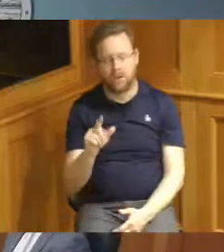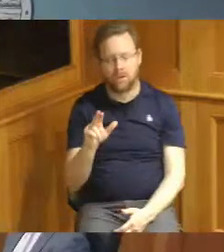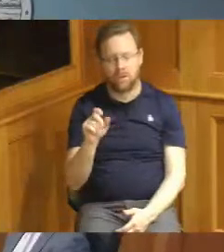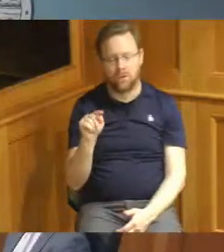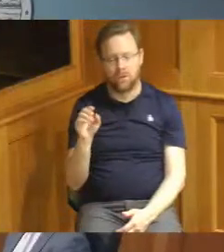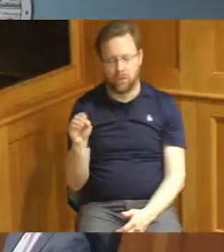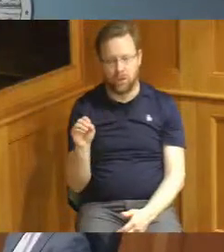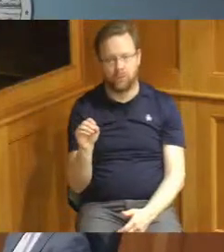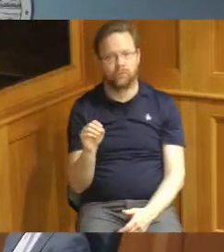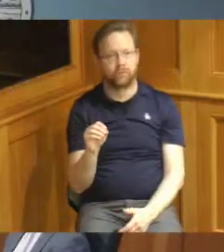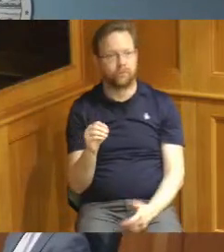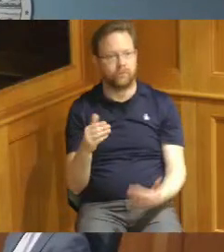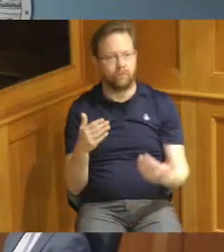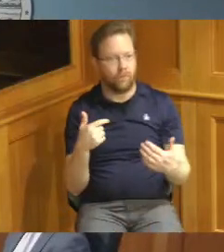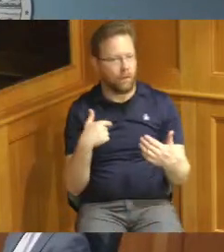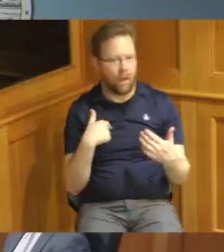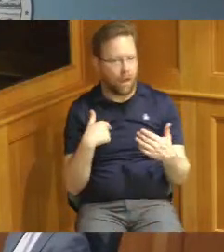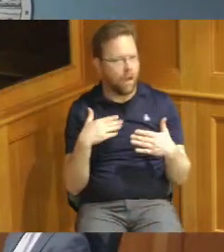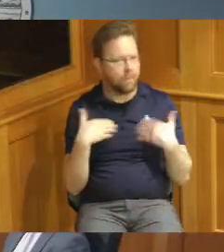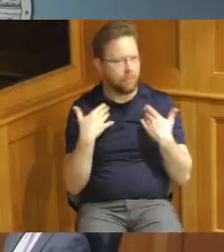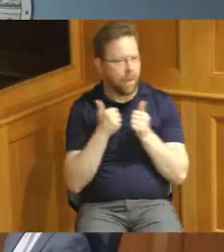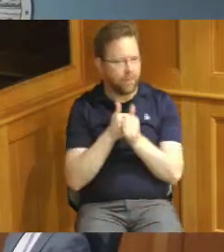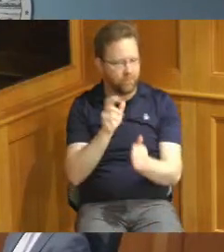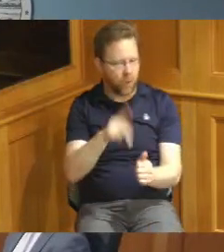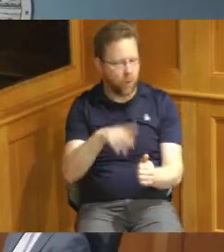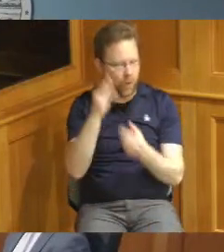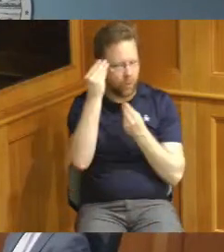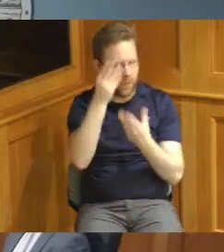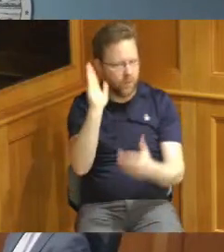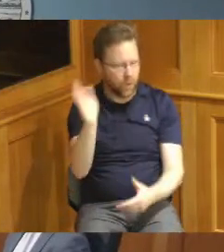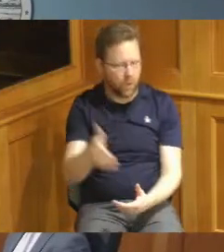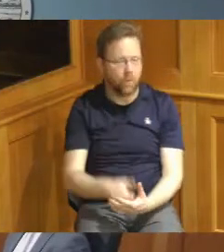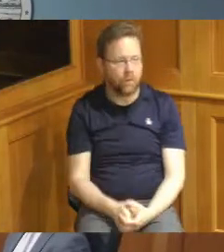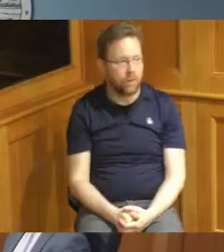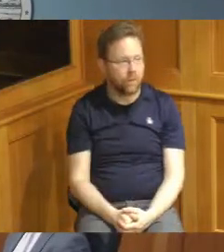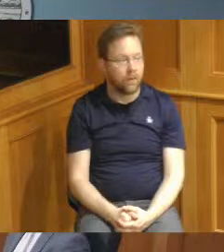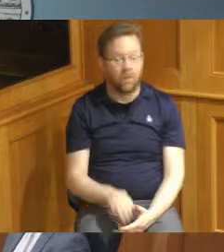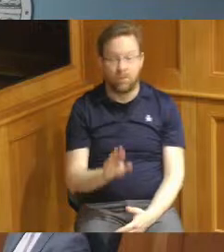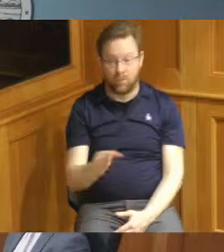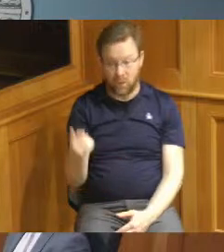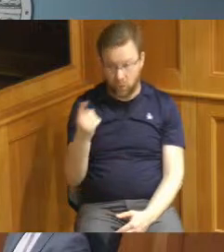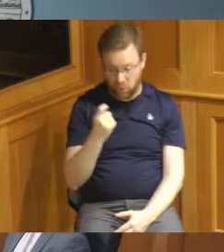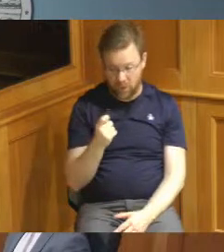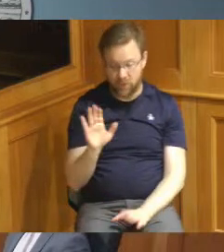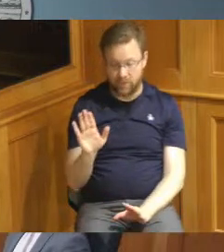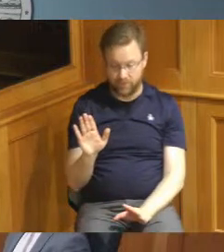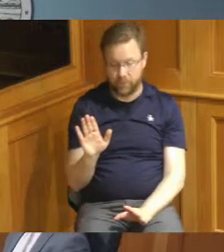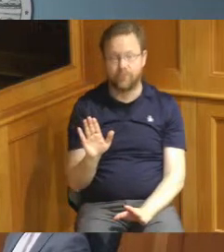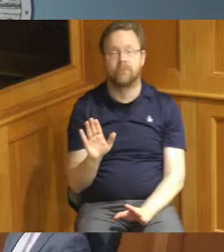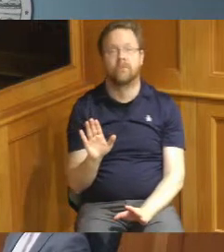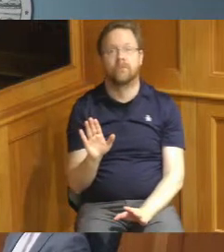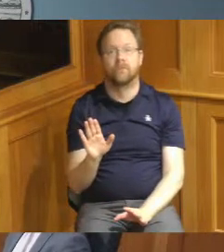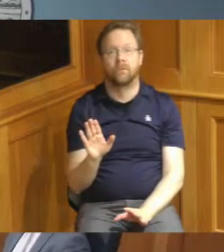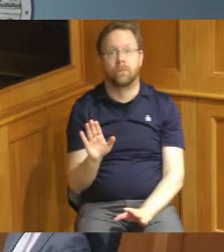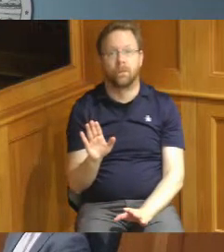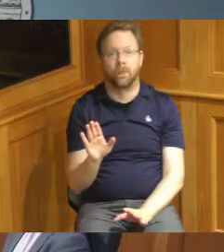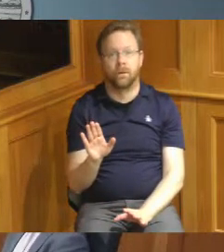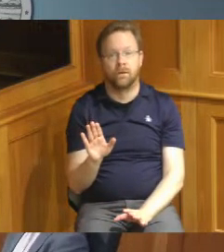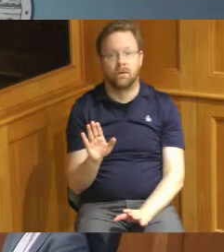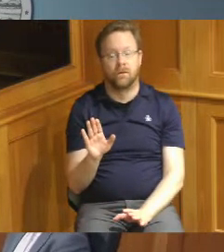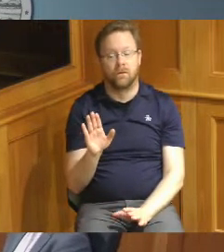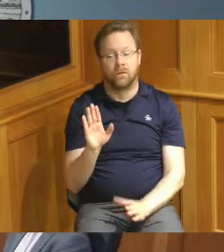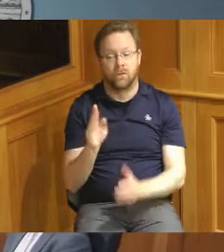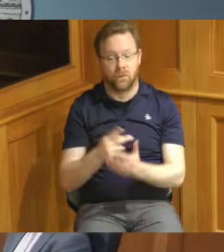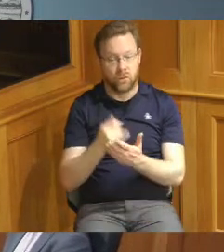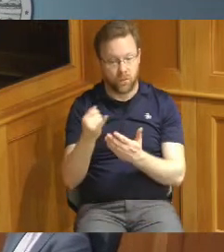culvert pipes total project cost is $1 million we were able to obtain $600,000 in OPWC Grant again